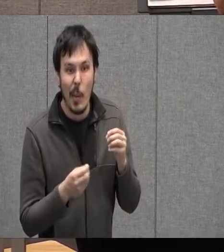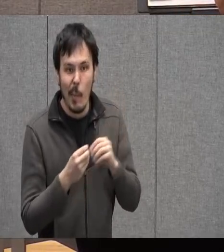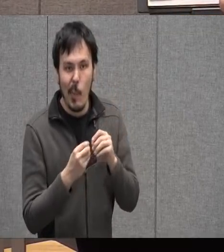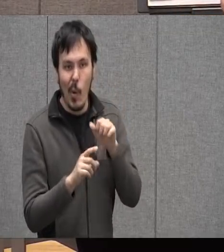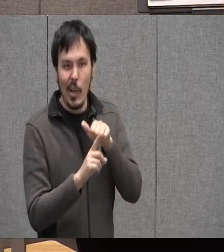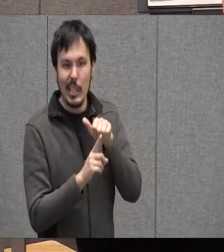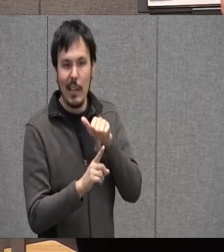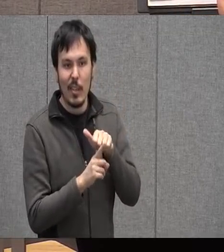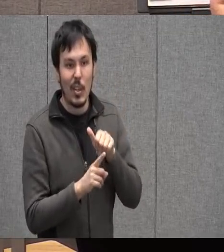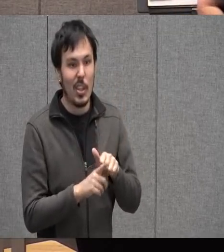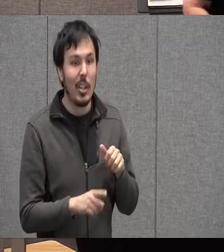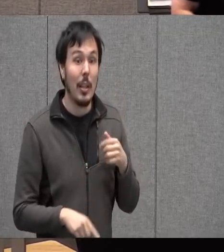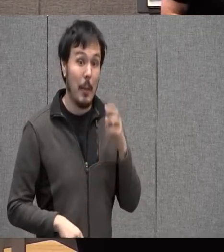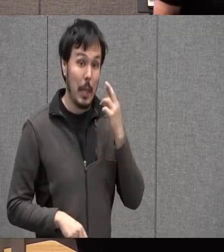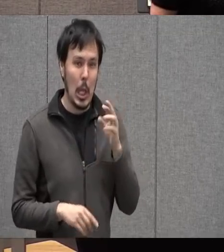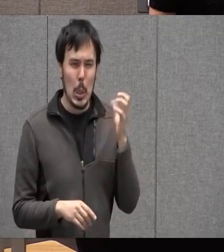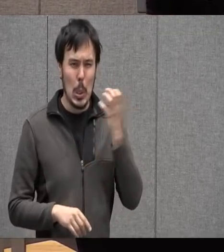because I haven't done my 11's in a long time.